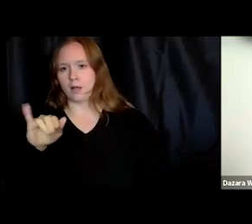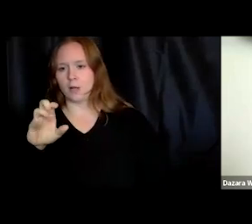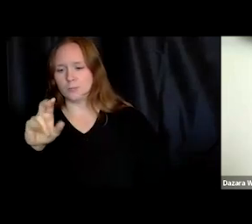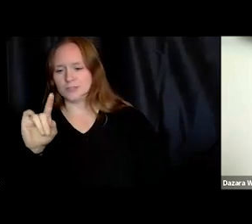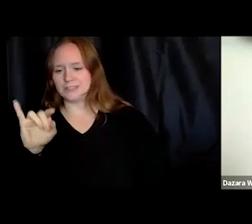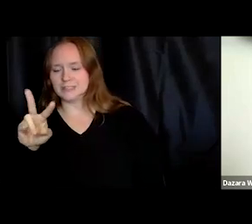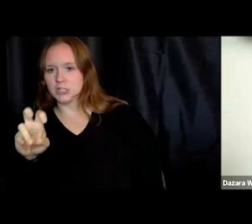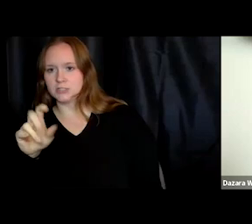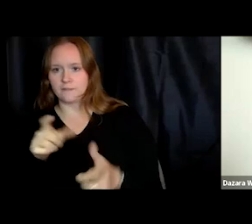any information